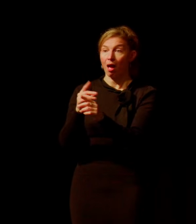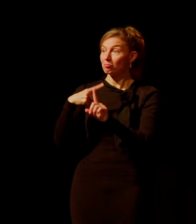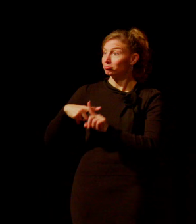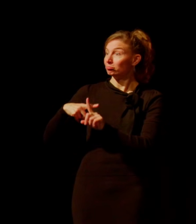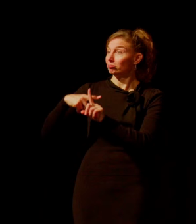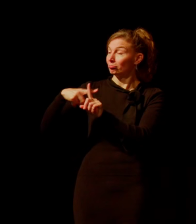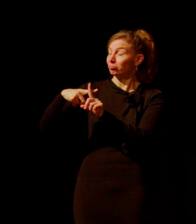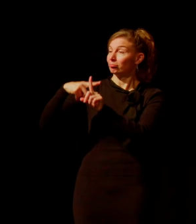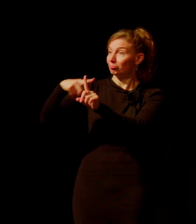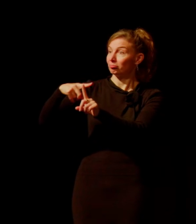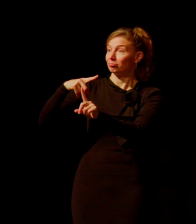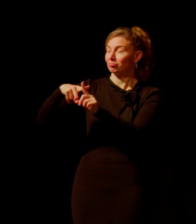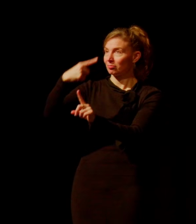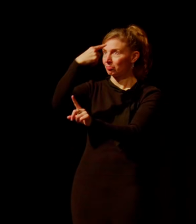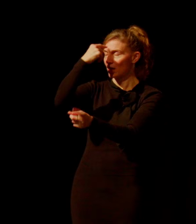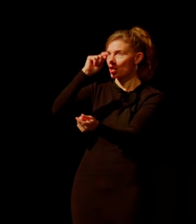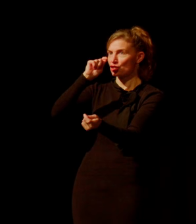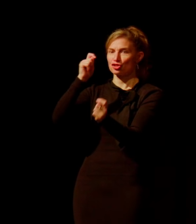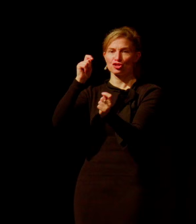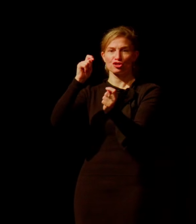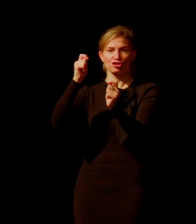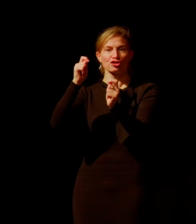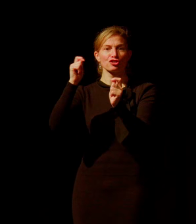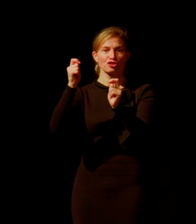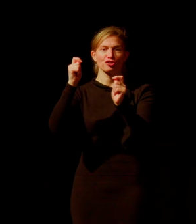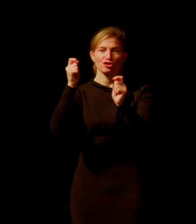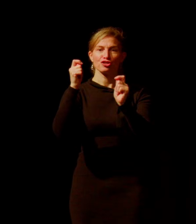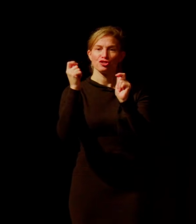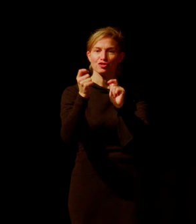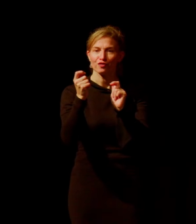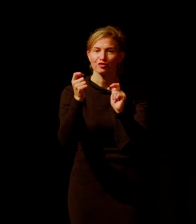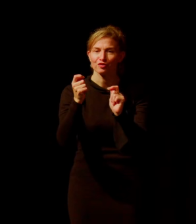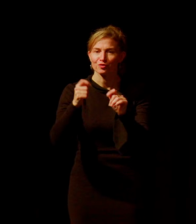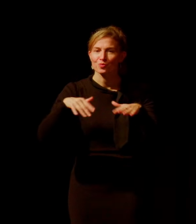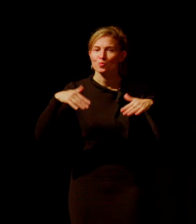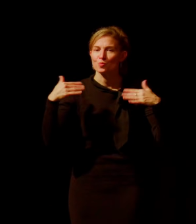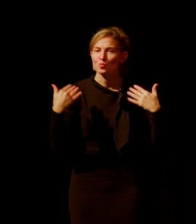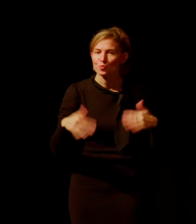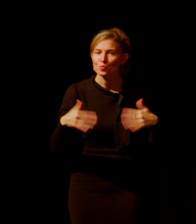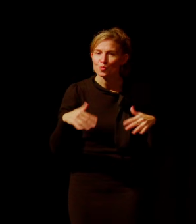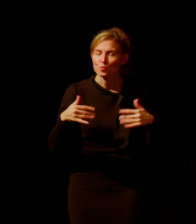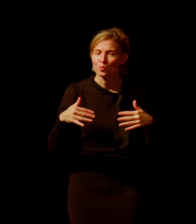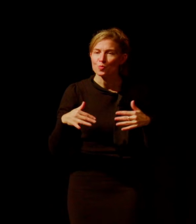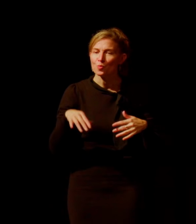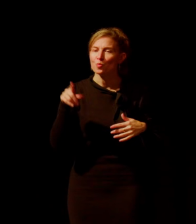This shift in mindset, deeply rooted in the courage to openly express herself,